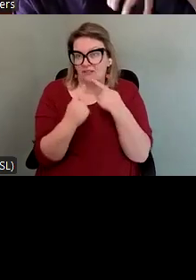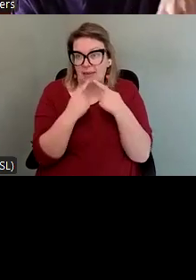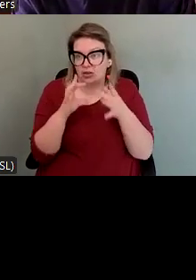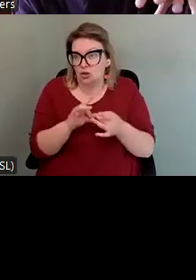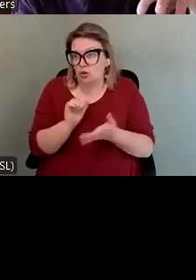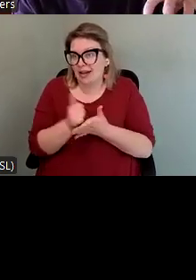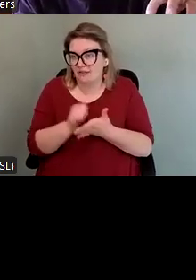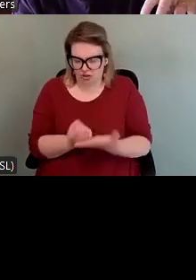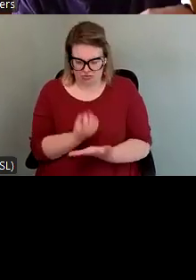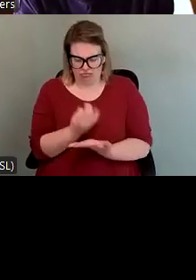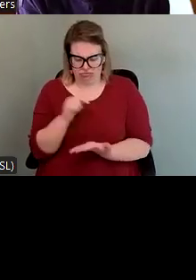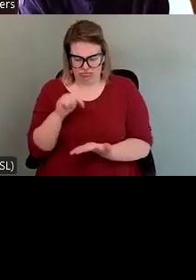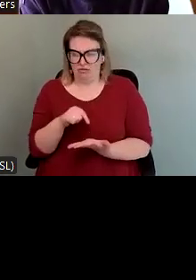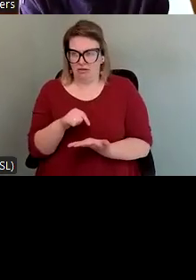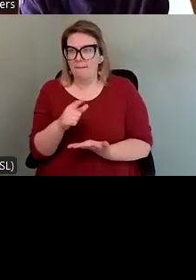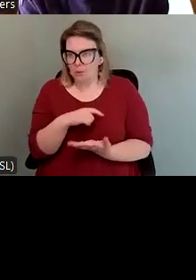to then serve these ads to you.